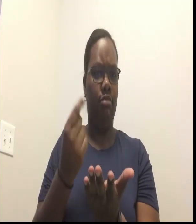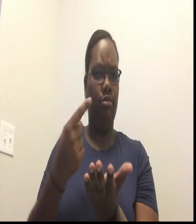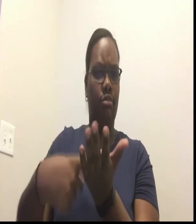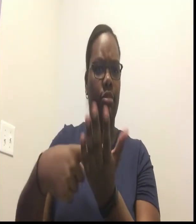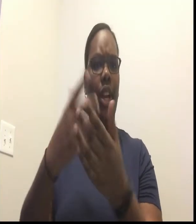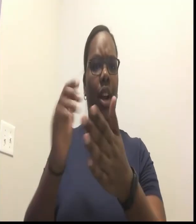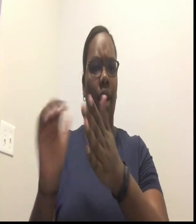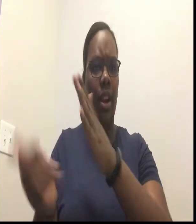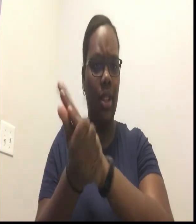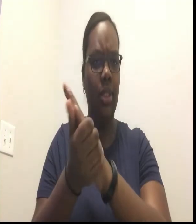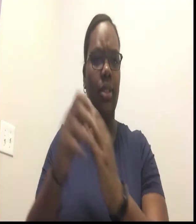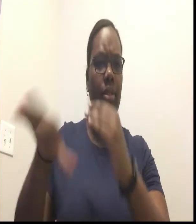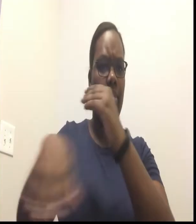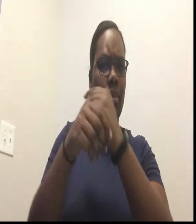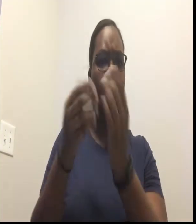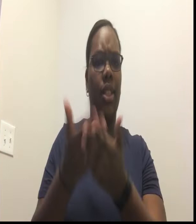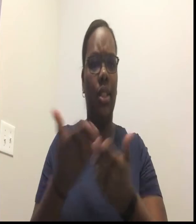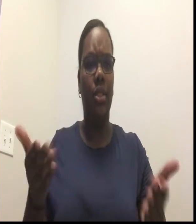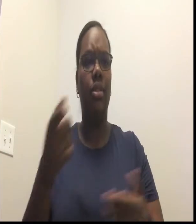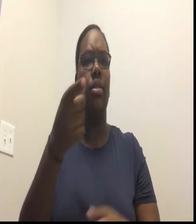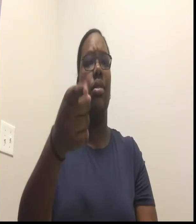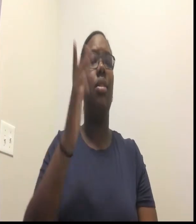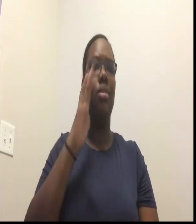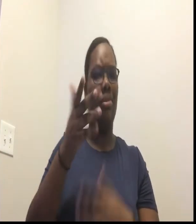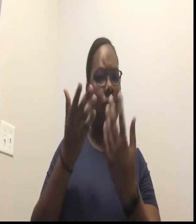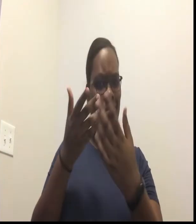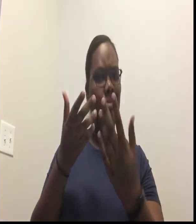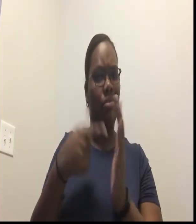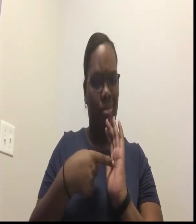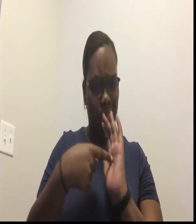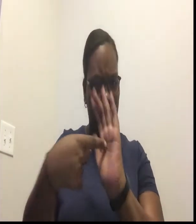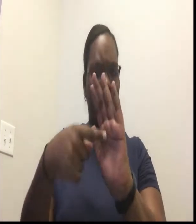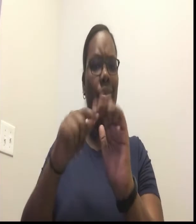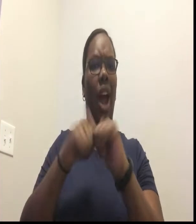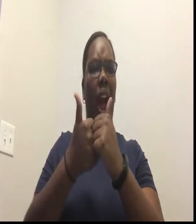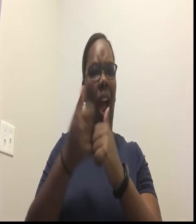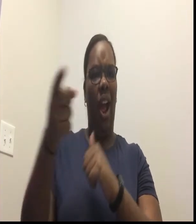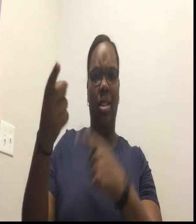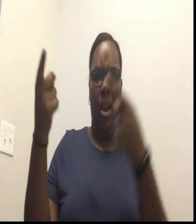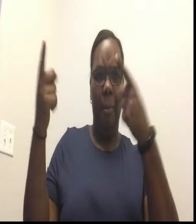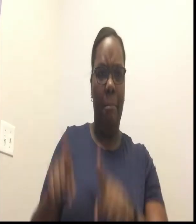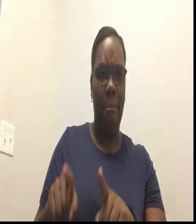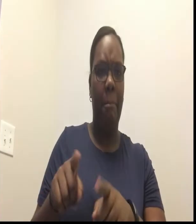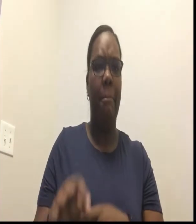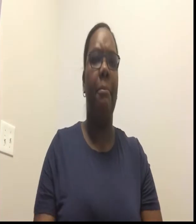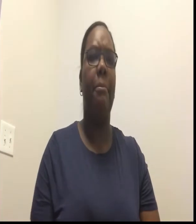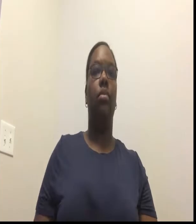forward in front of the group - it's to add an item. It walks you through how